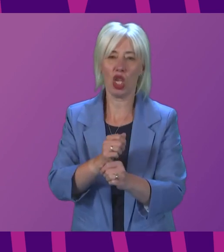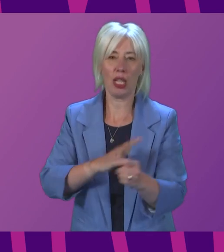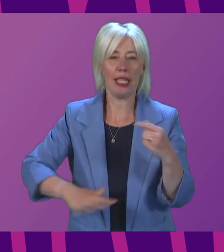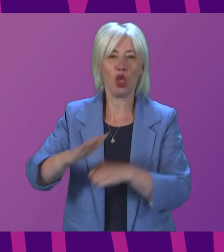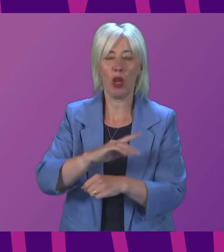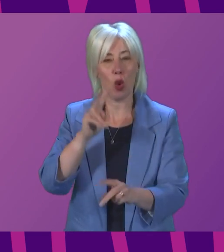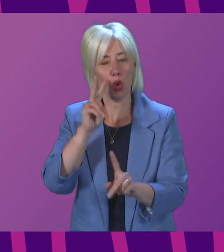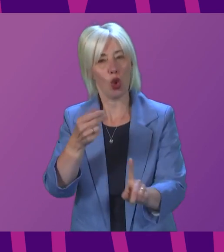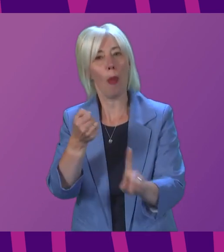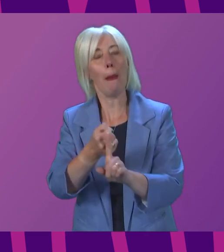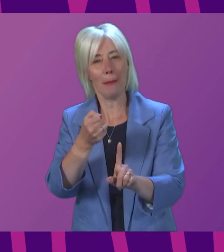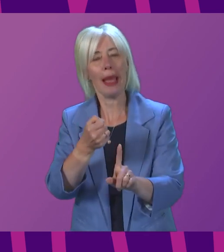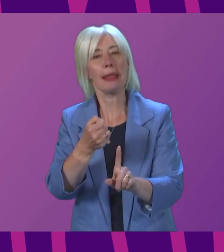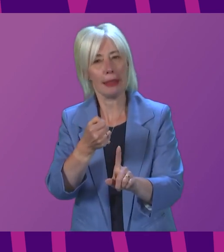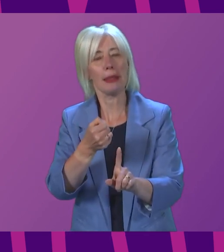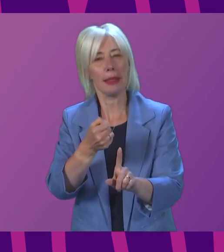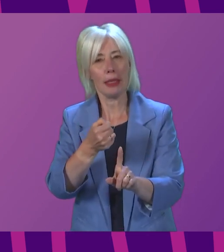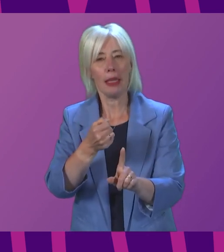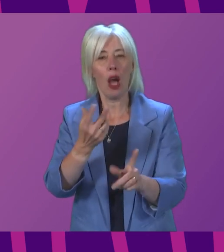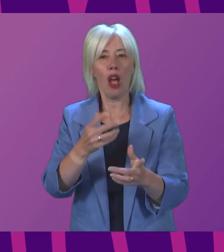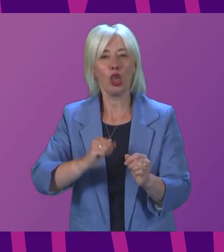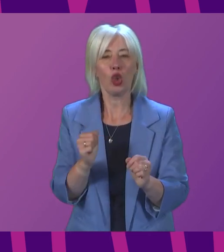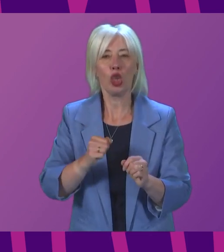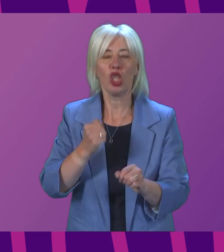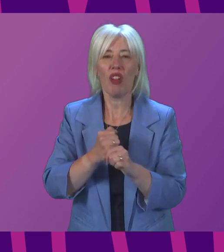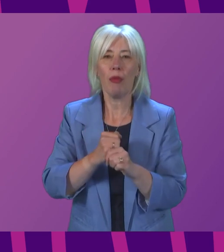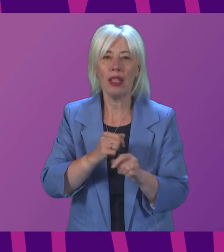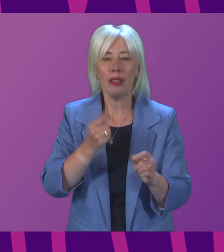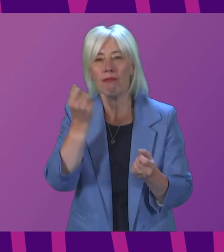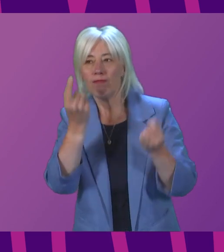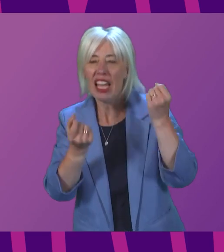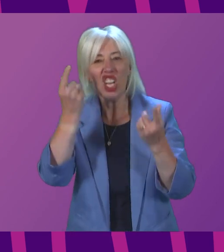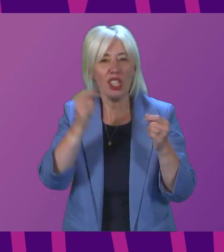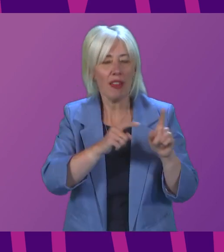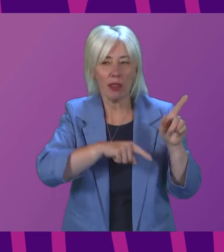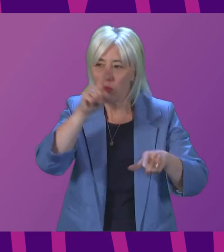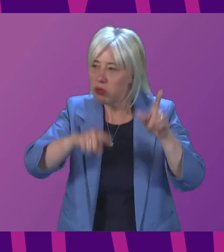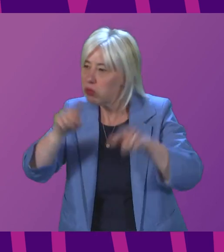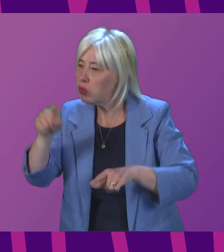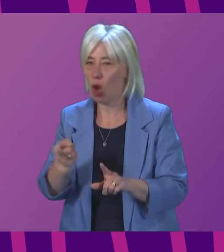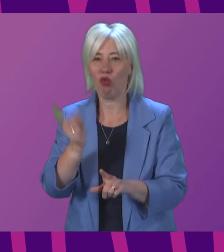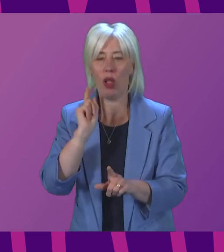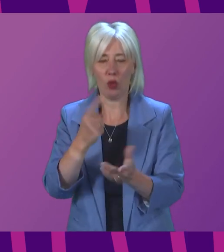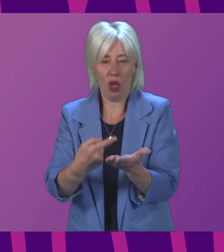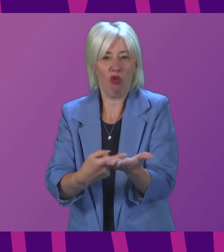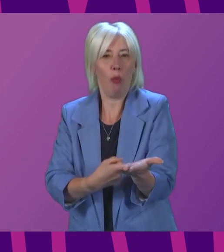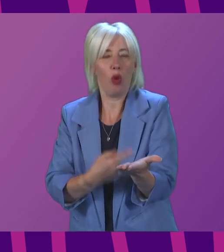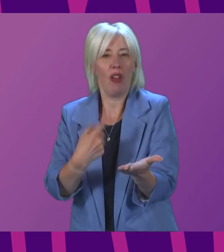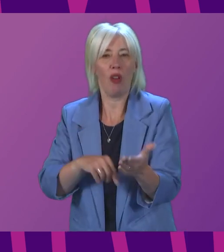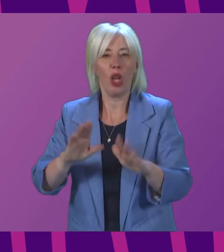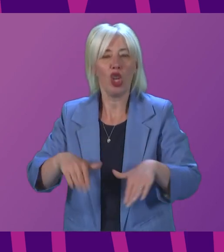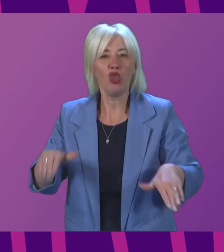The impact of the various Scottish Government initiatives on the matter was set out in “The